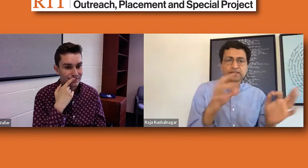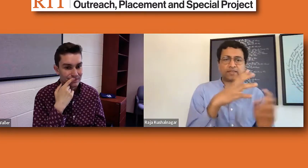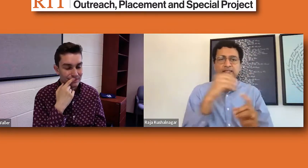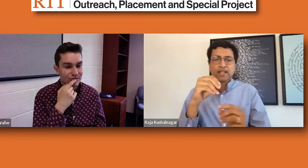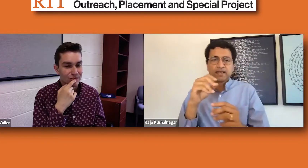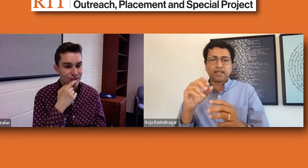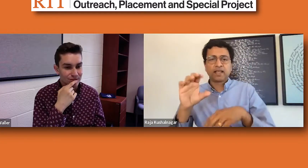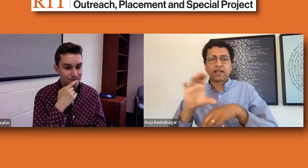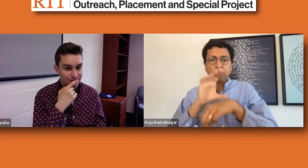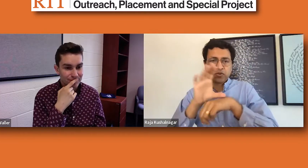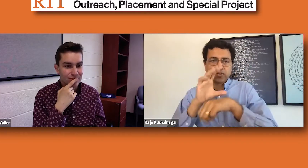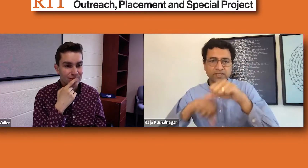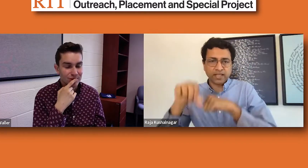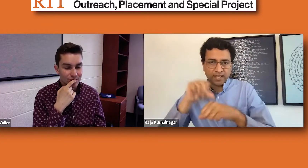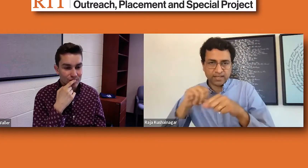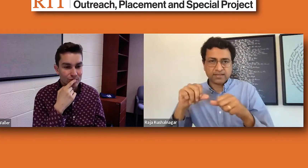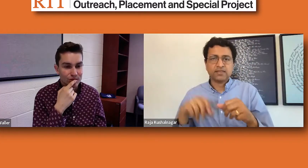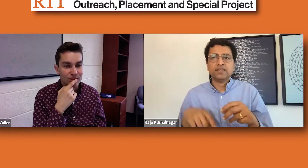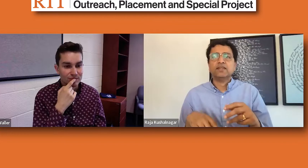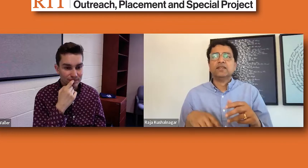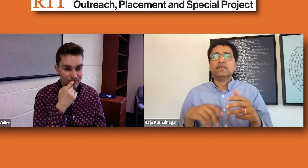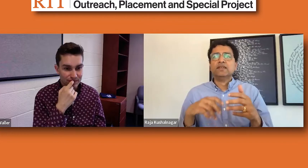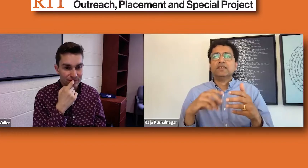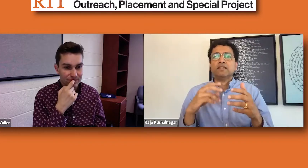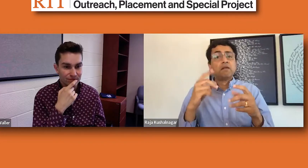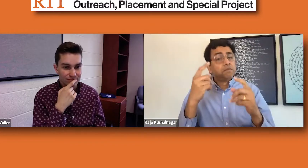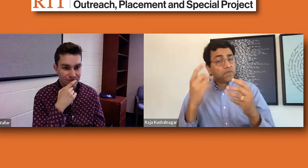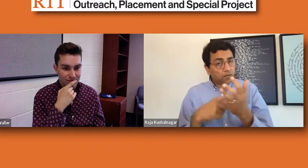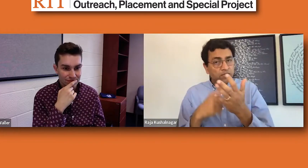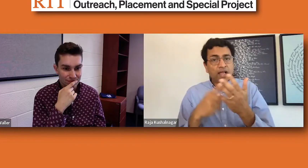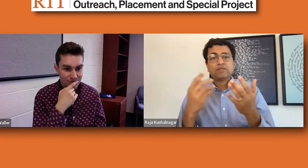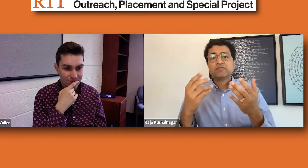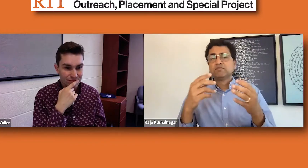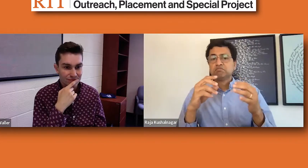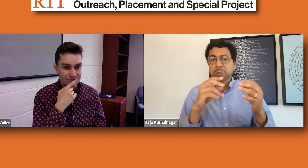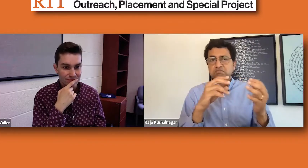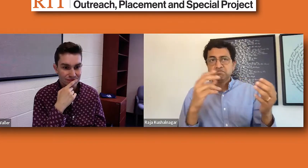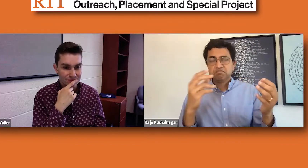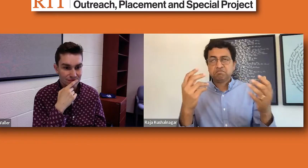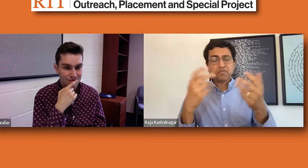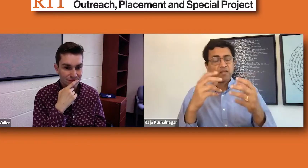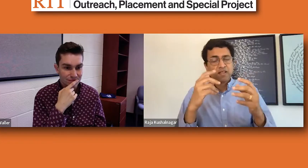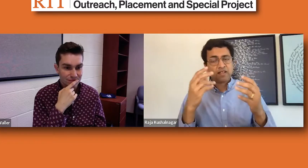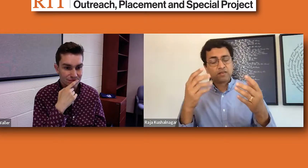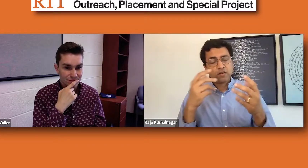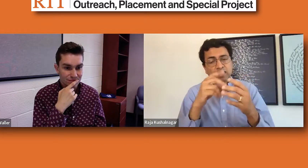and AI and their knowledge of linguistics, right?